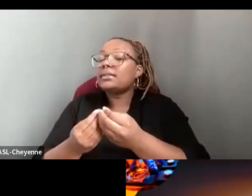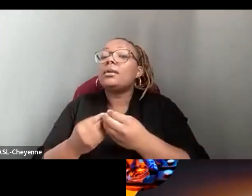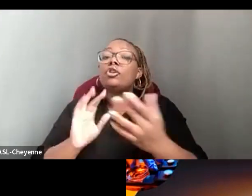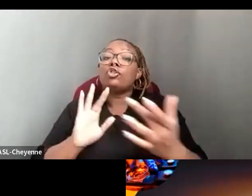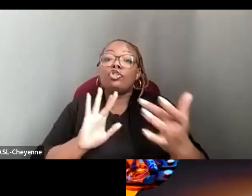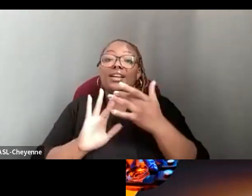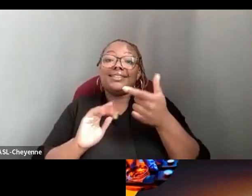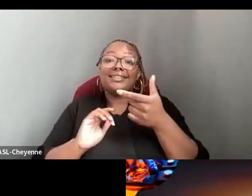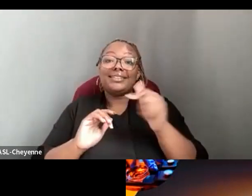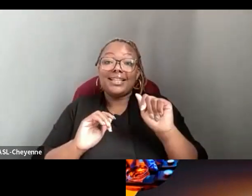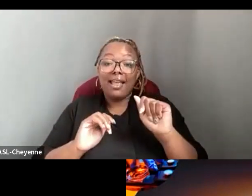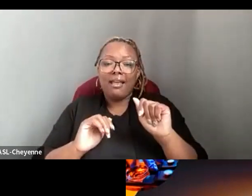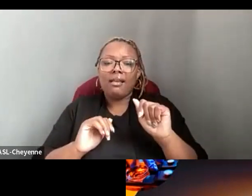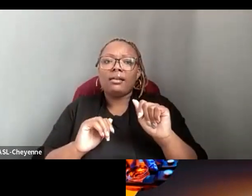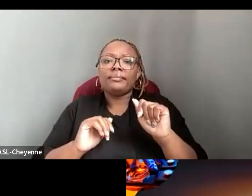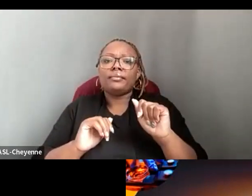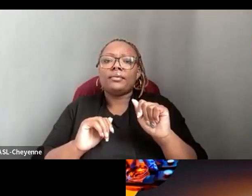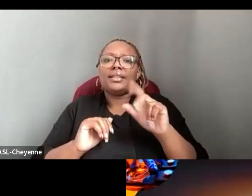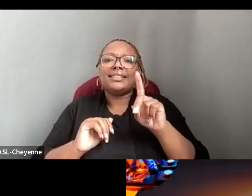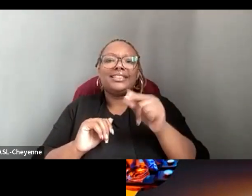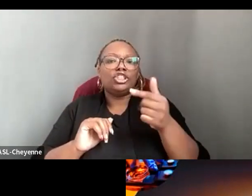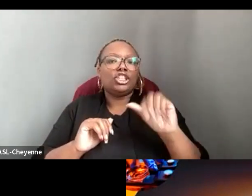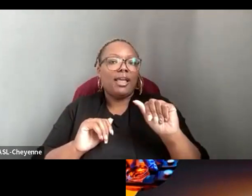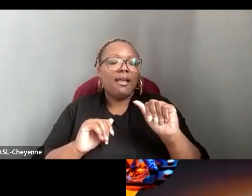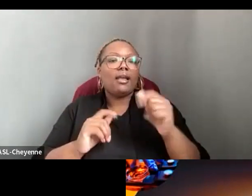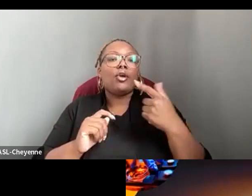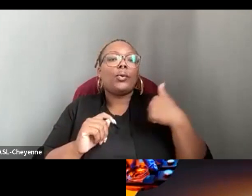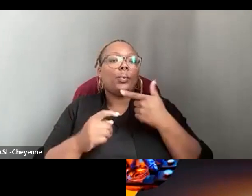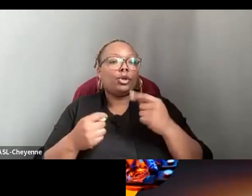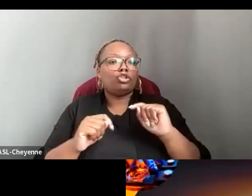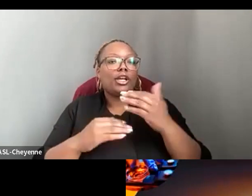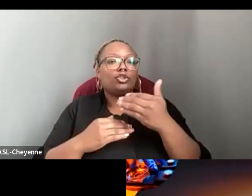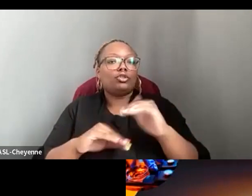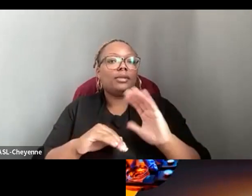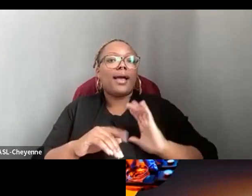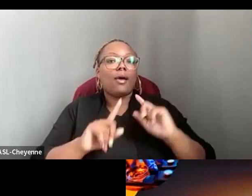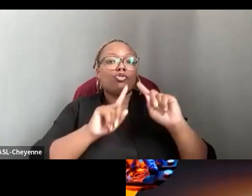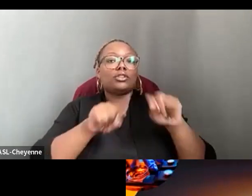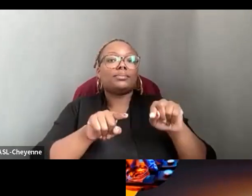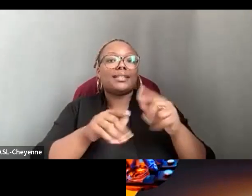We -- in DGA, we try to limit our responses and our answer action